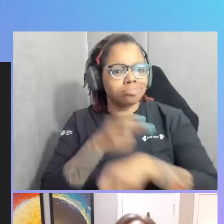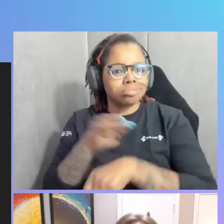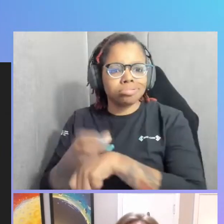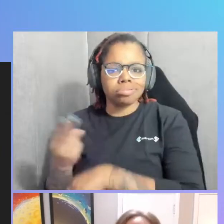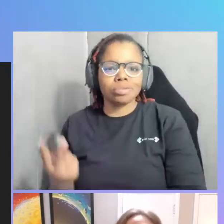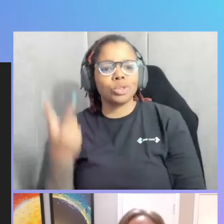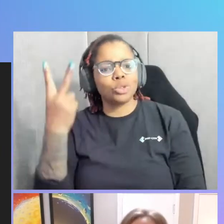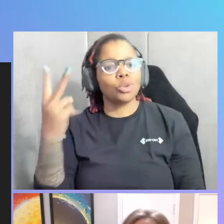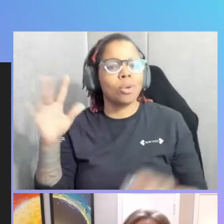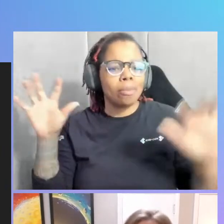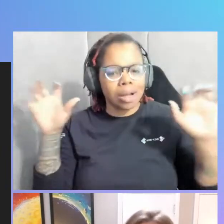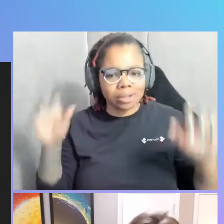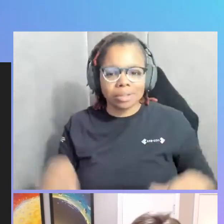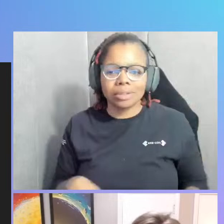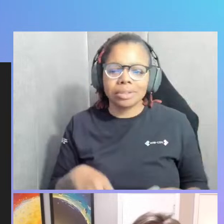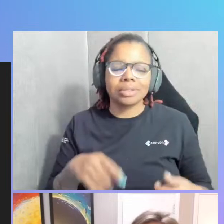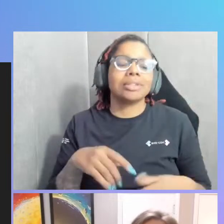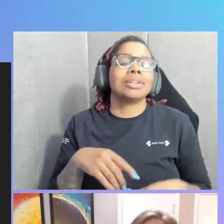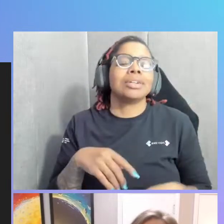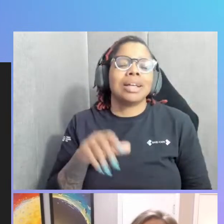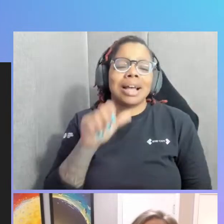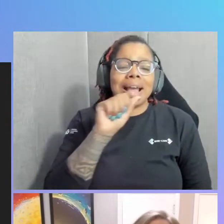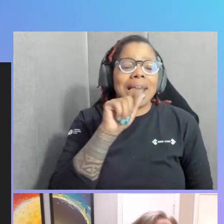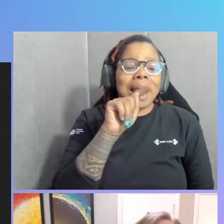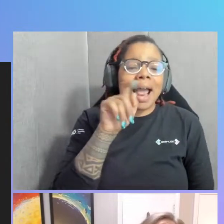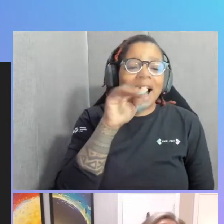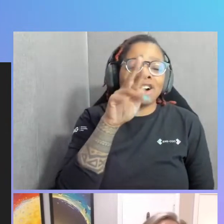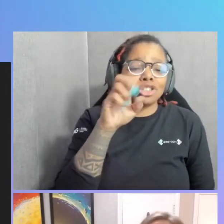attributes and Aria aren't